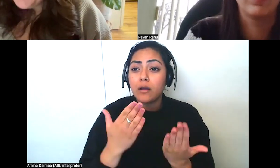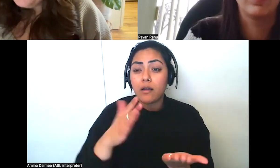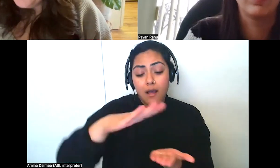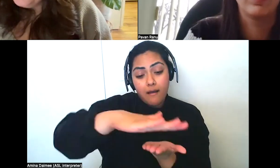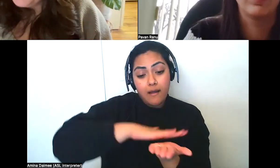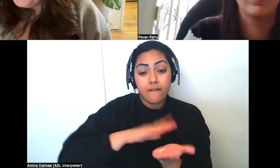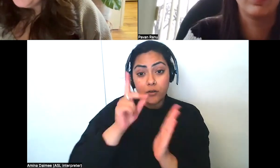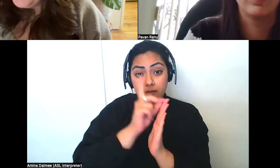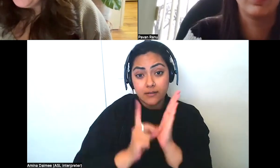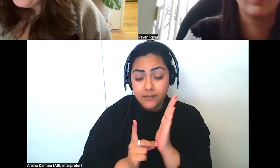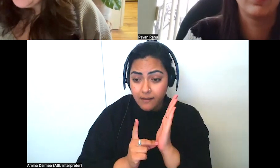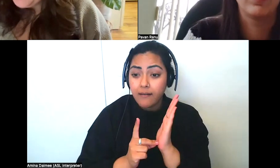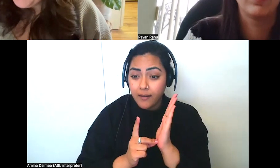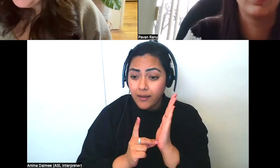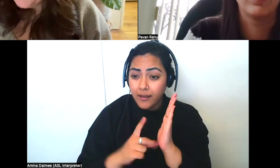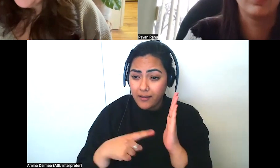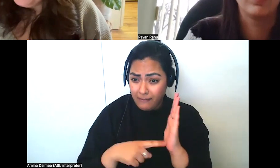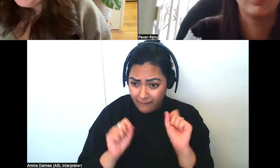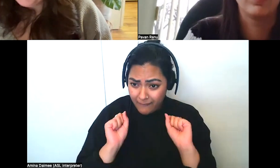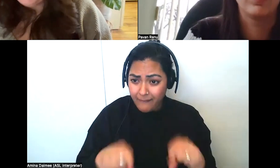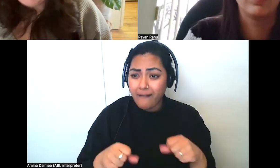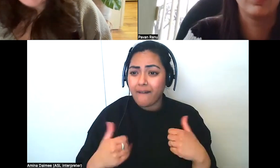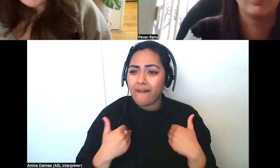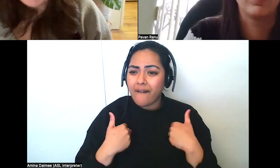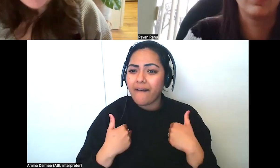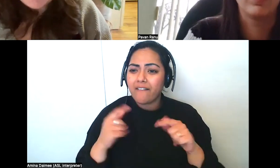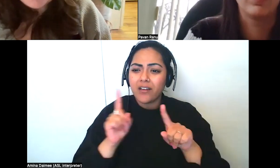outside of the home decor and organizing subjects on books completely unrelated?"